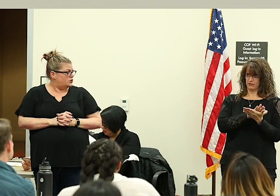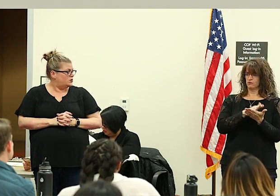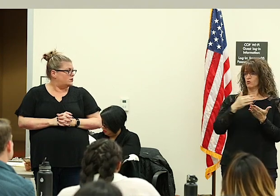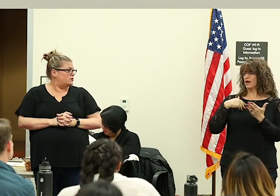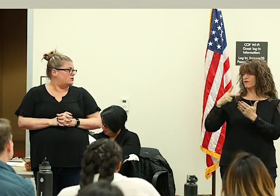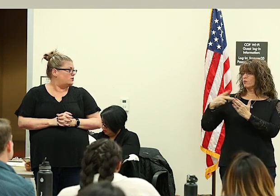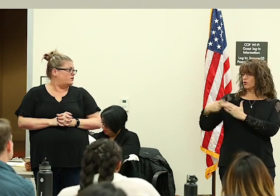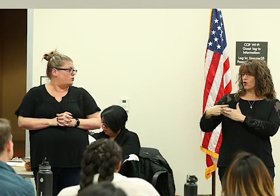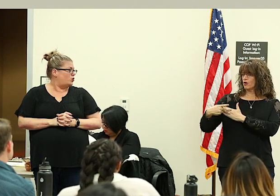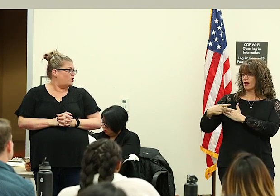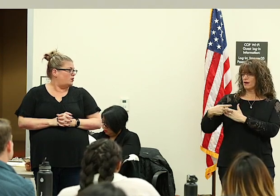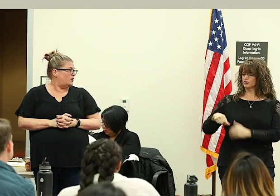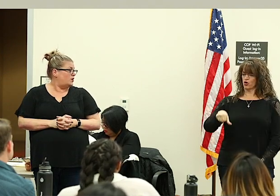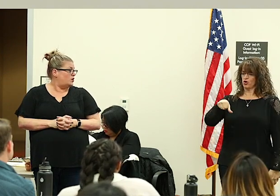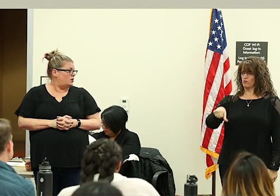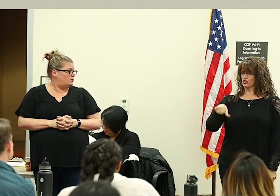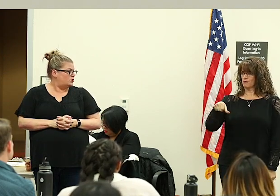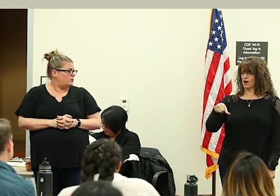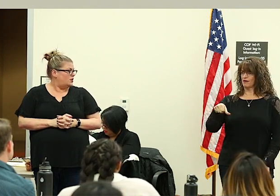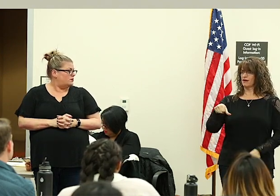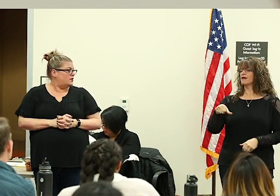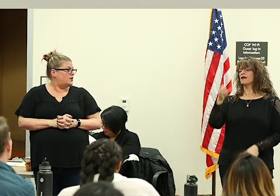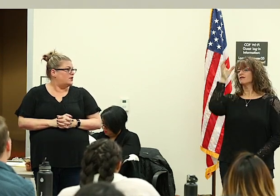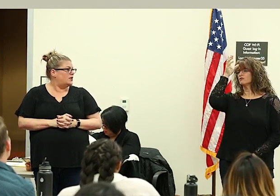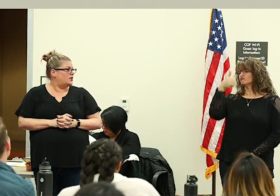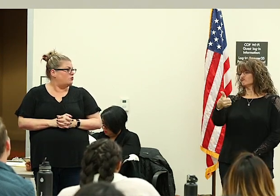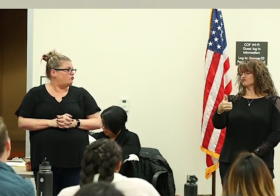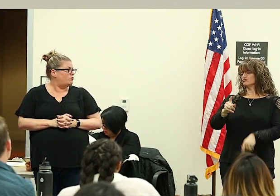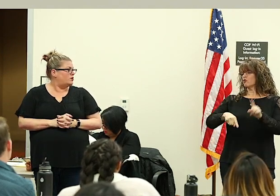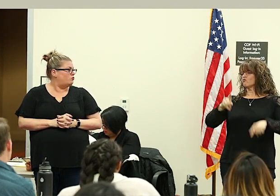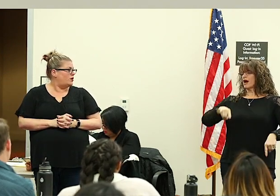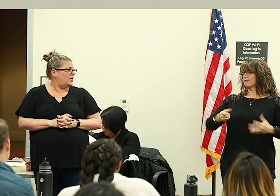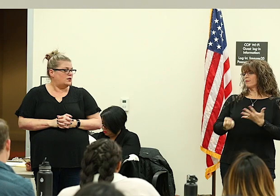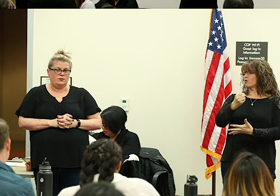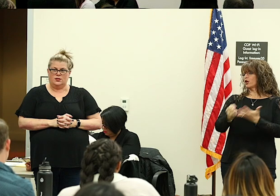where we push a button and it randomly prioritizes the entire list.